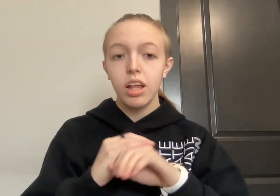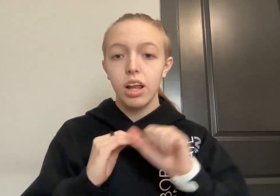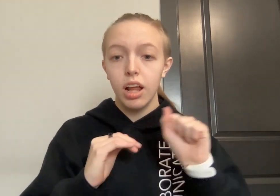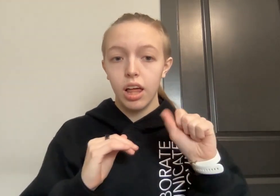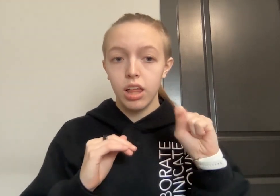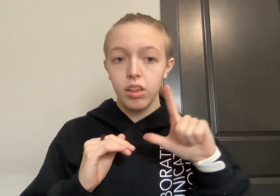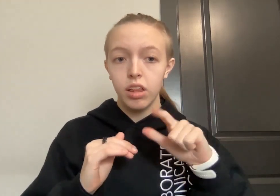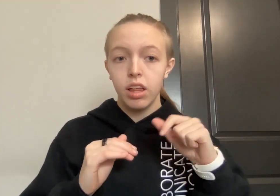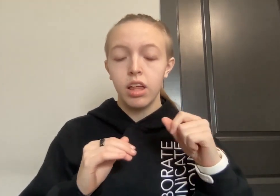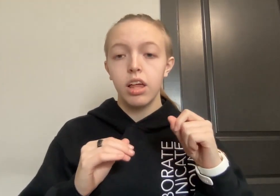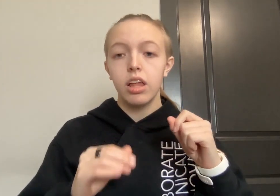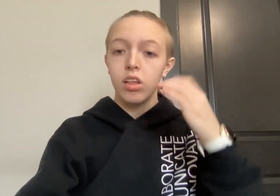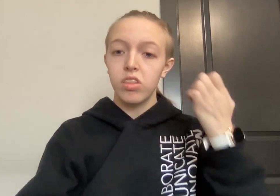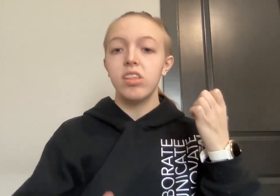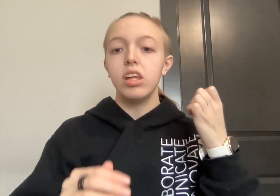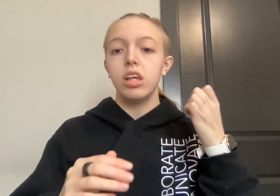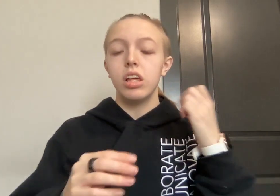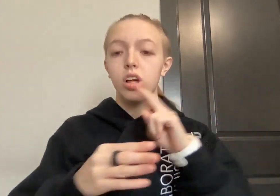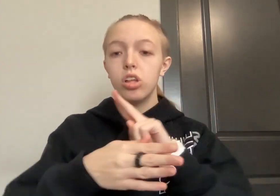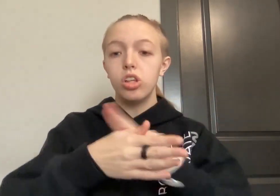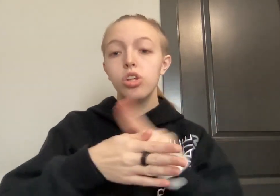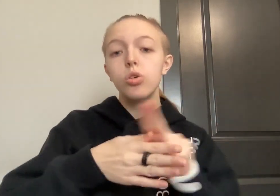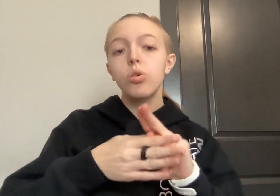is the use of body language and the use of facial expressions